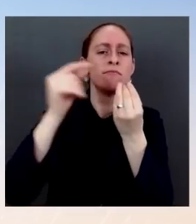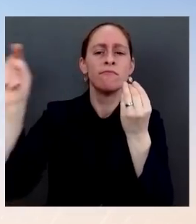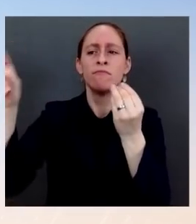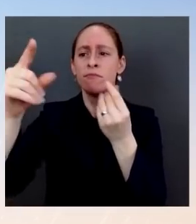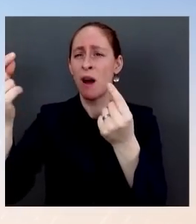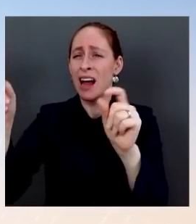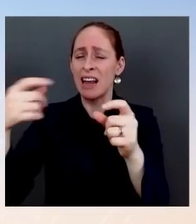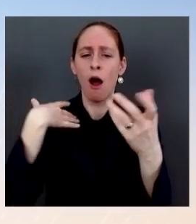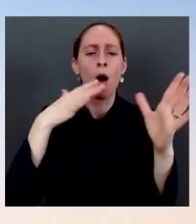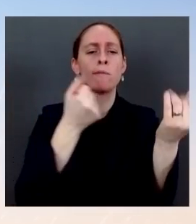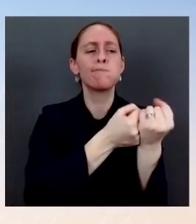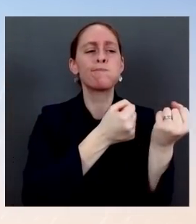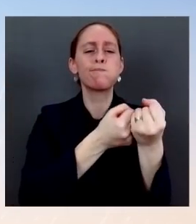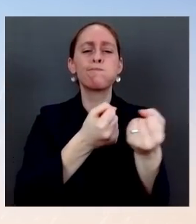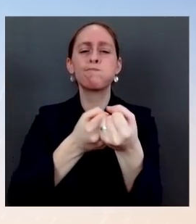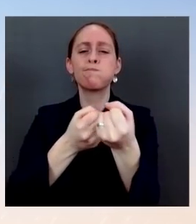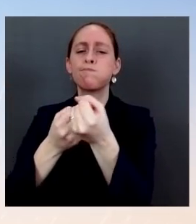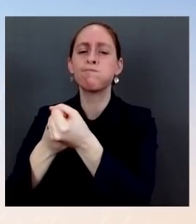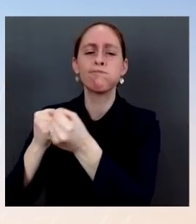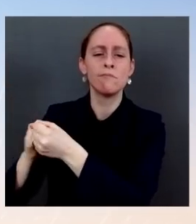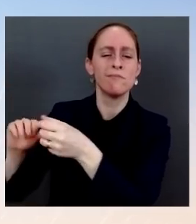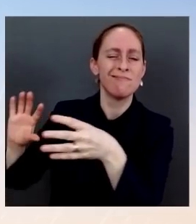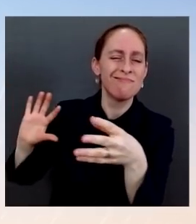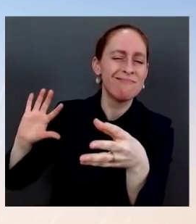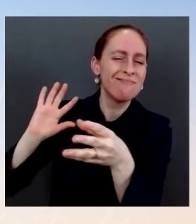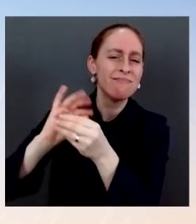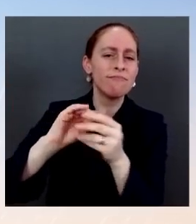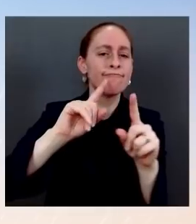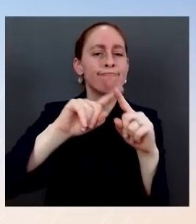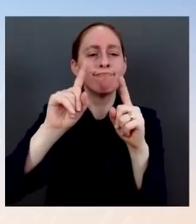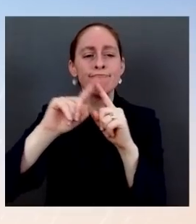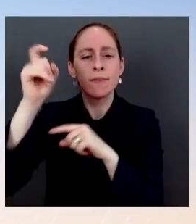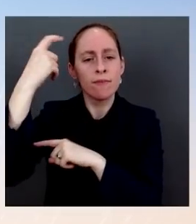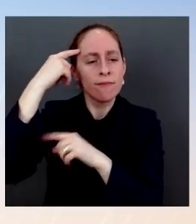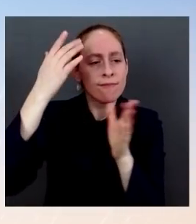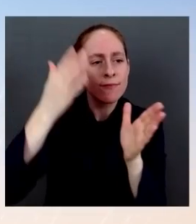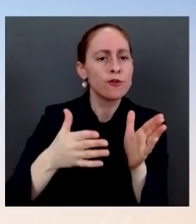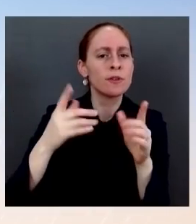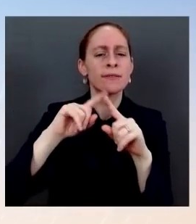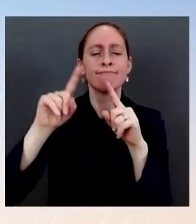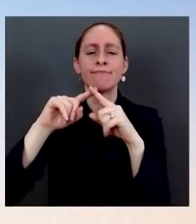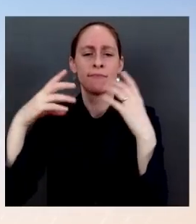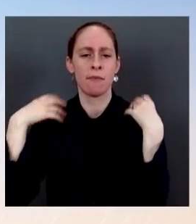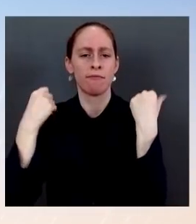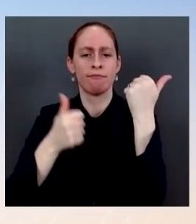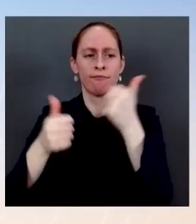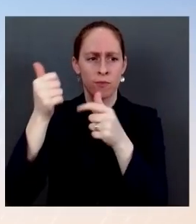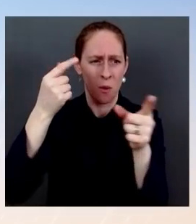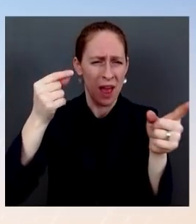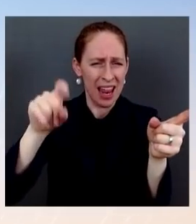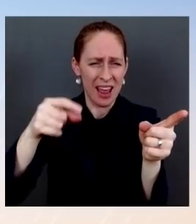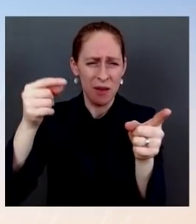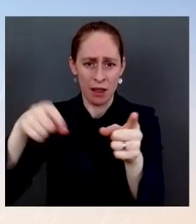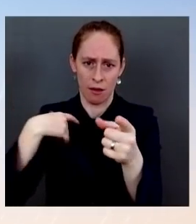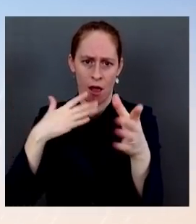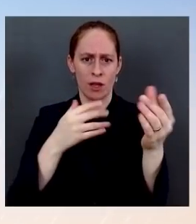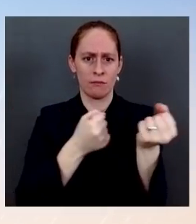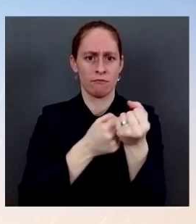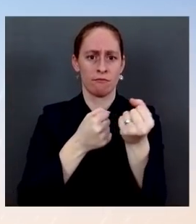they need, we have ample supply in the government. So we are just addressing needs as they come up, but we have not seen a shortage at this point in time. Go ahead.